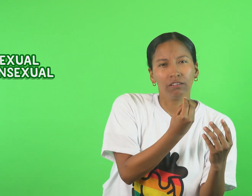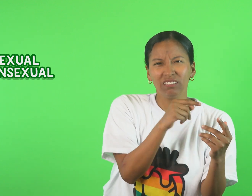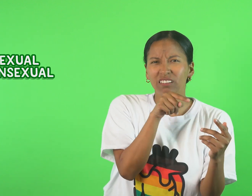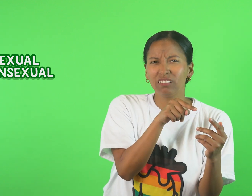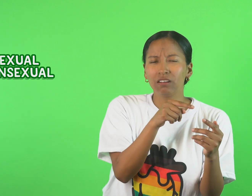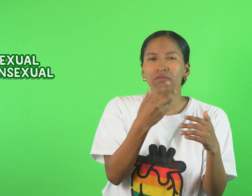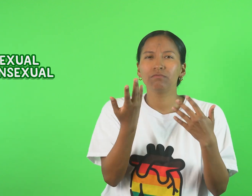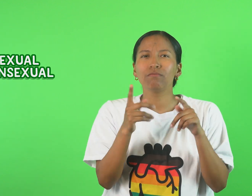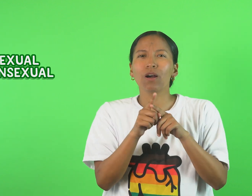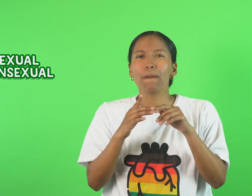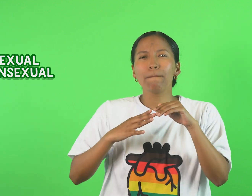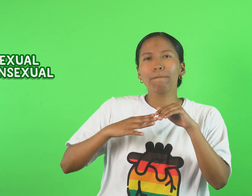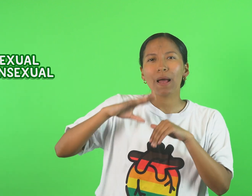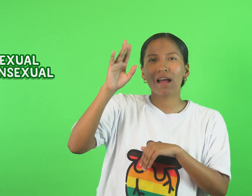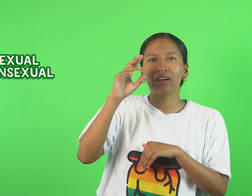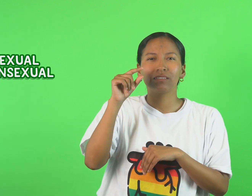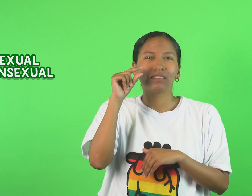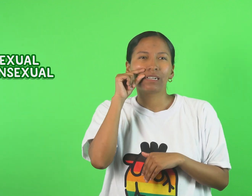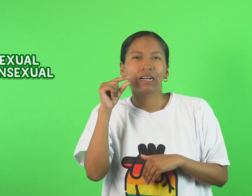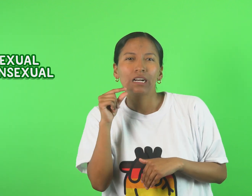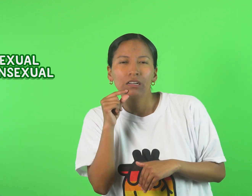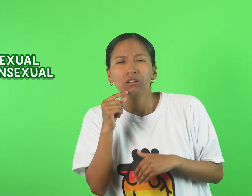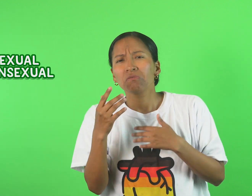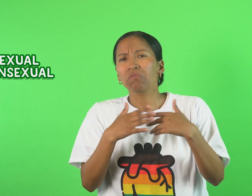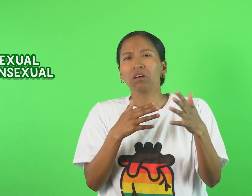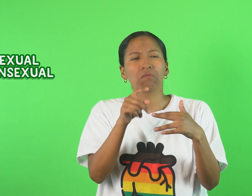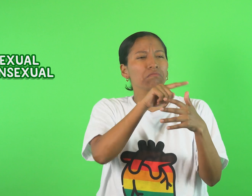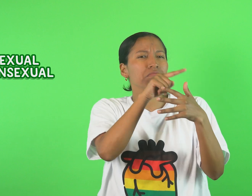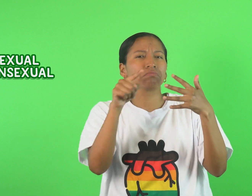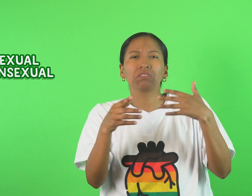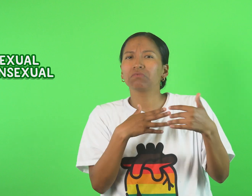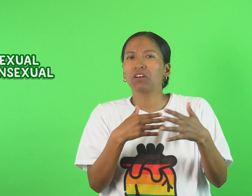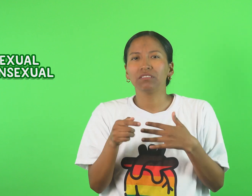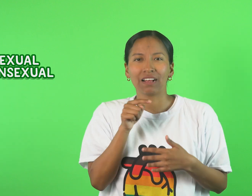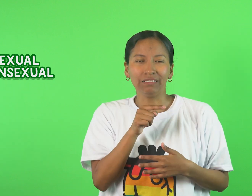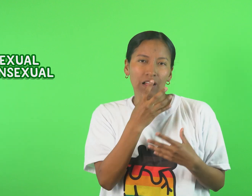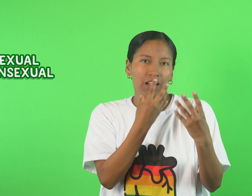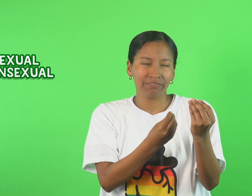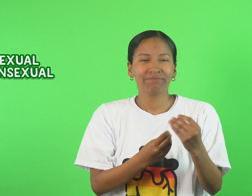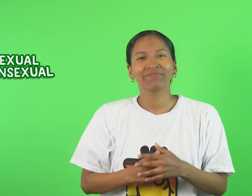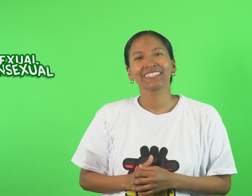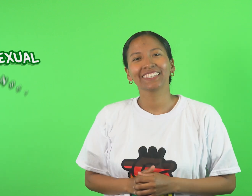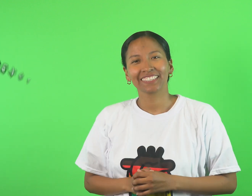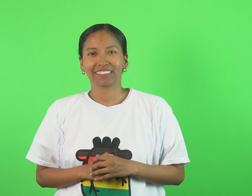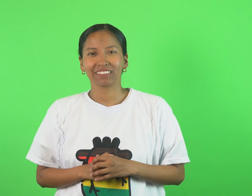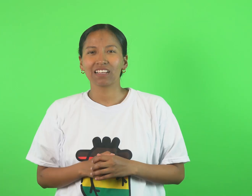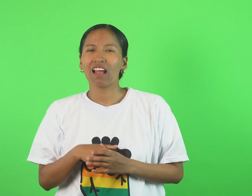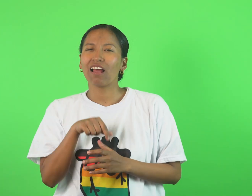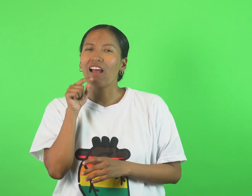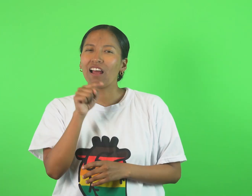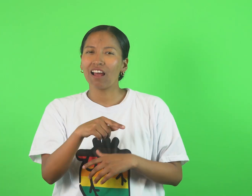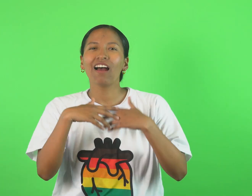to people of more than one gender. So